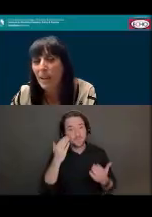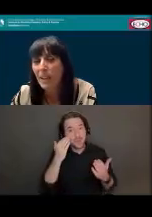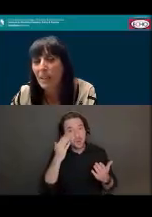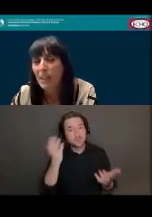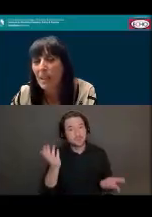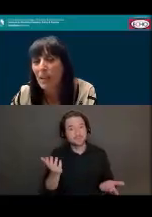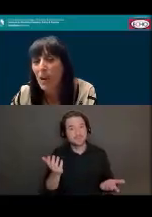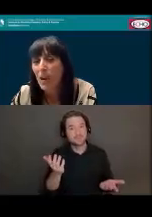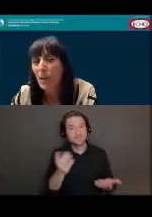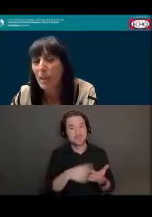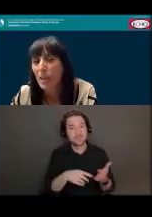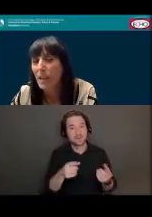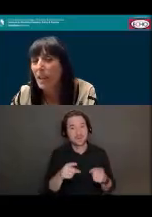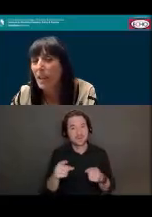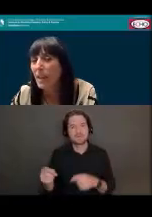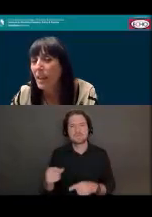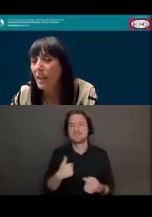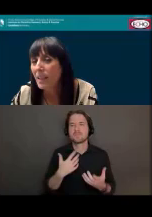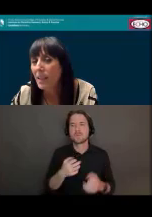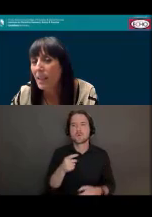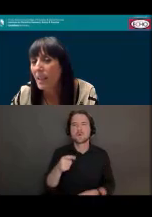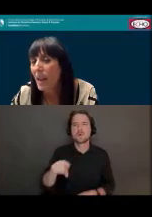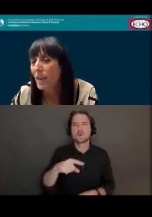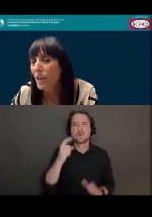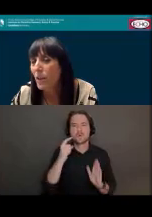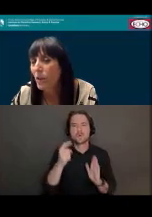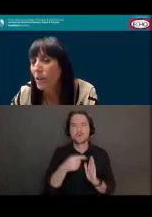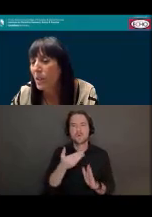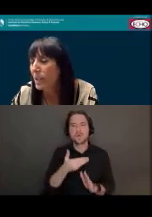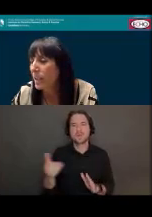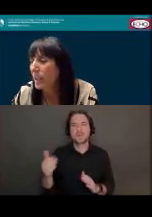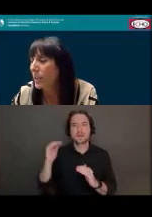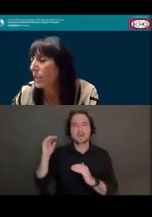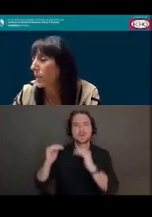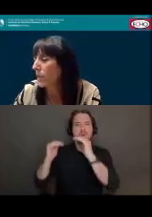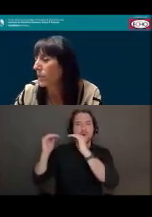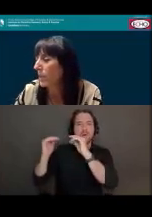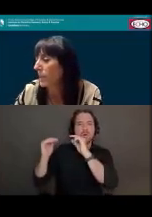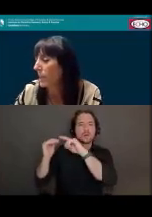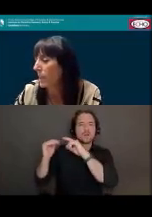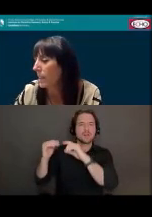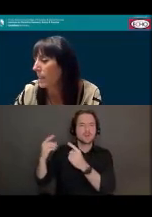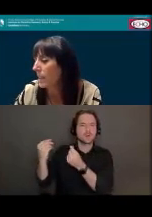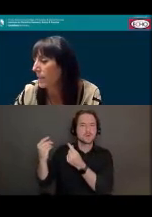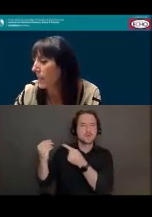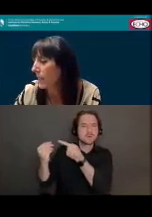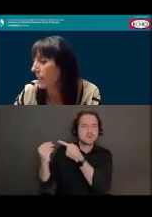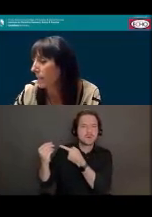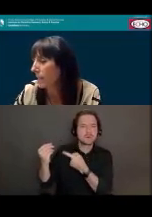guys to notice things that the adult is doing in this video.